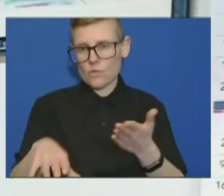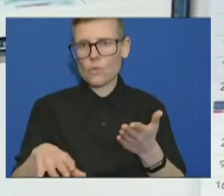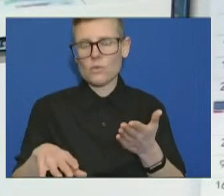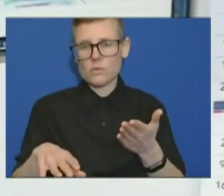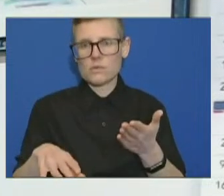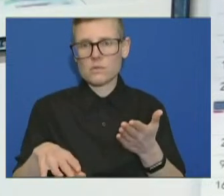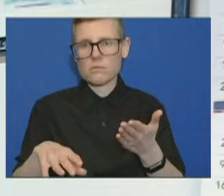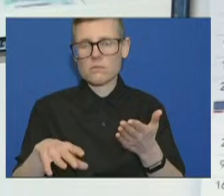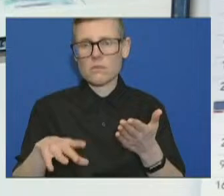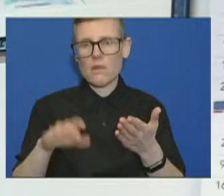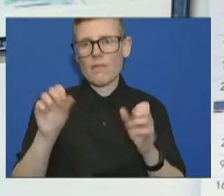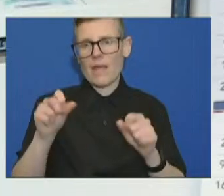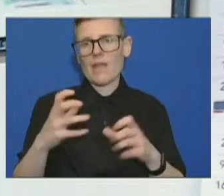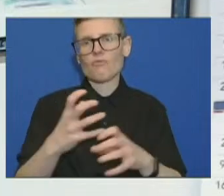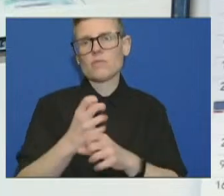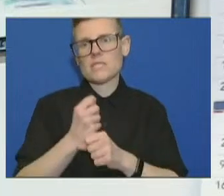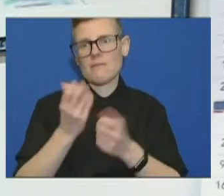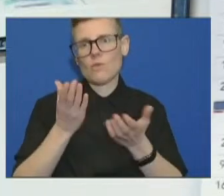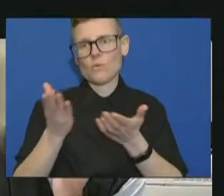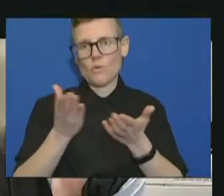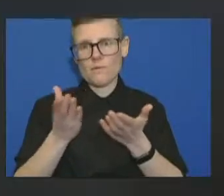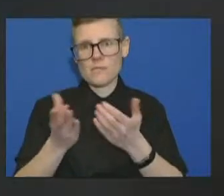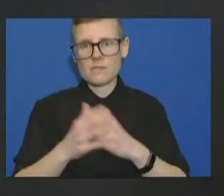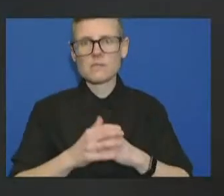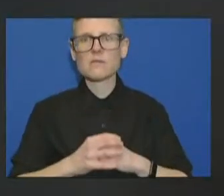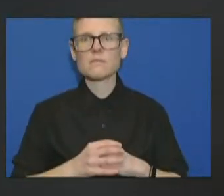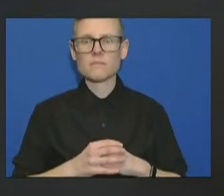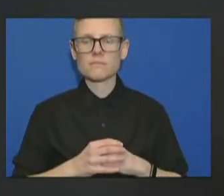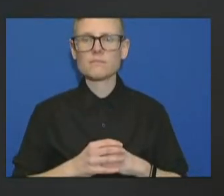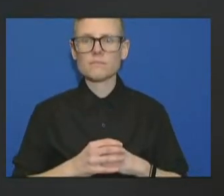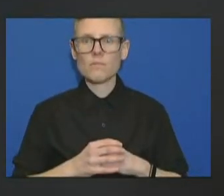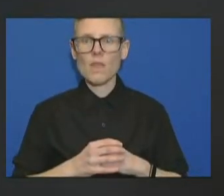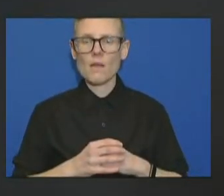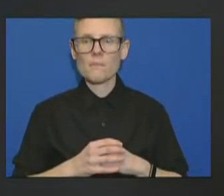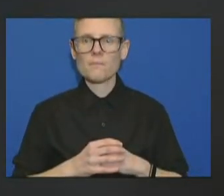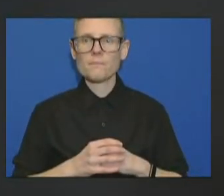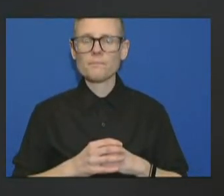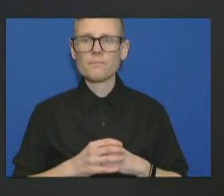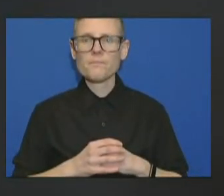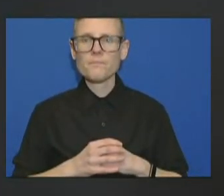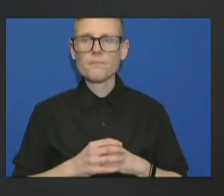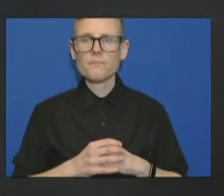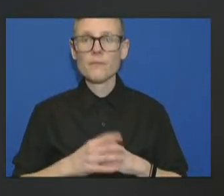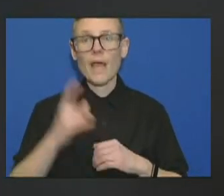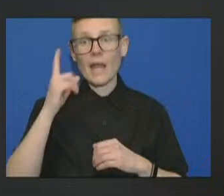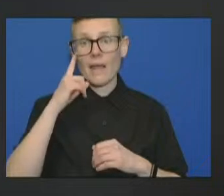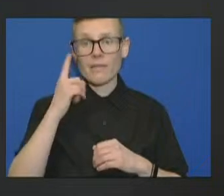how the program is being provided for the students that